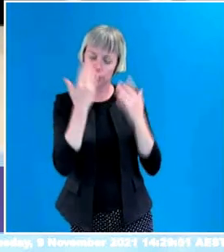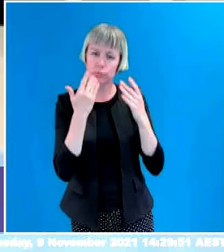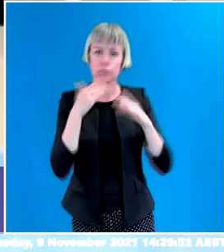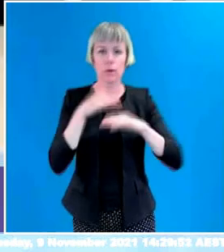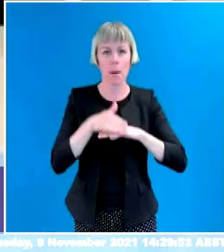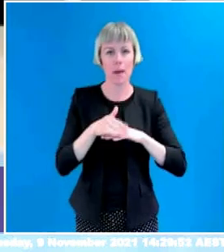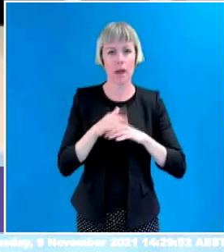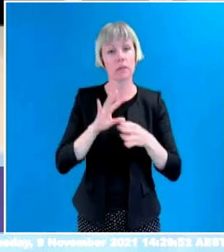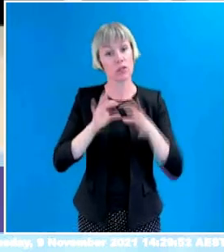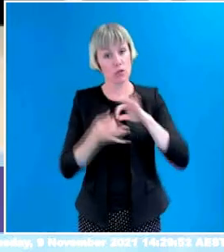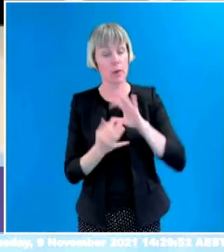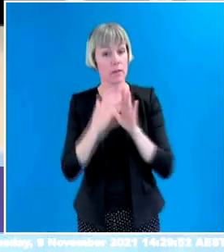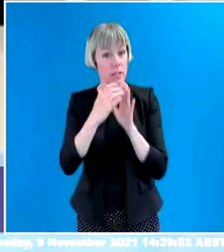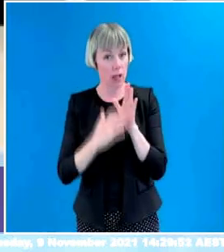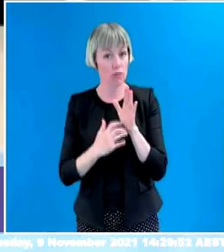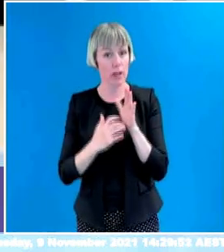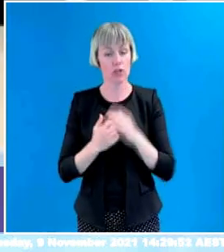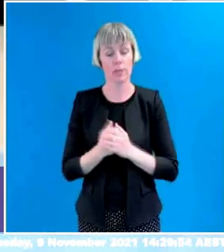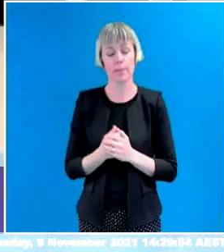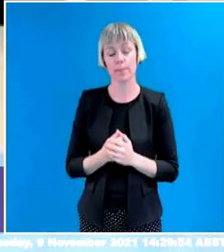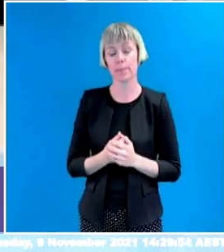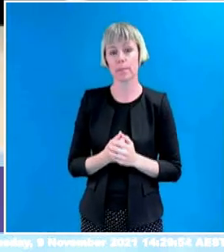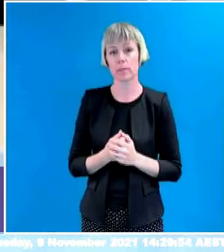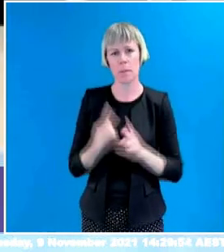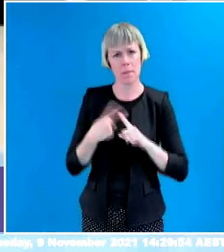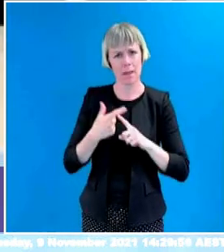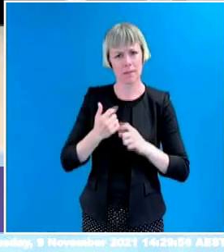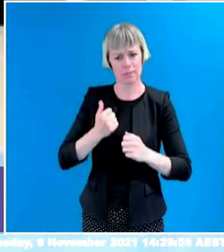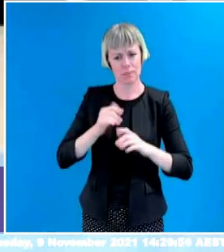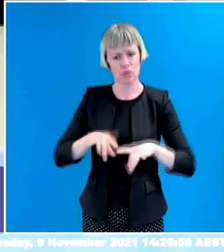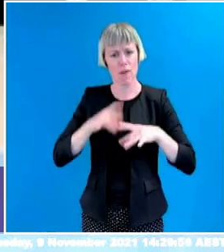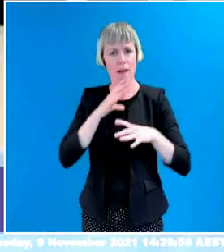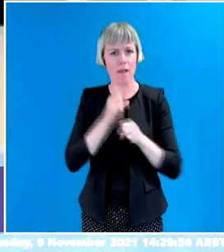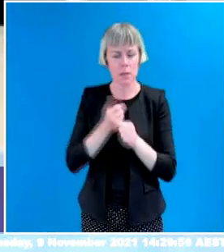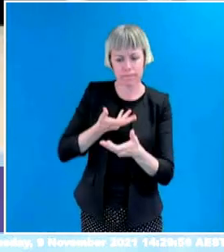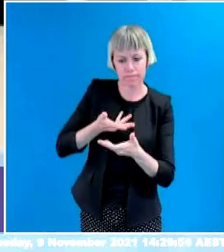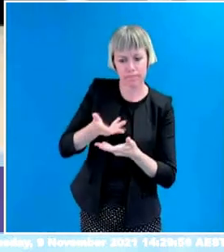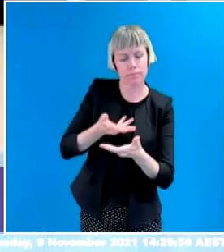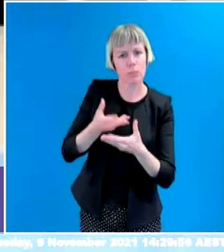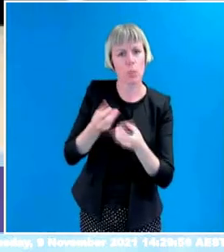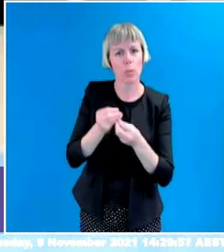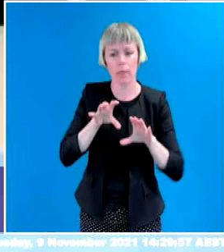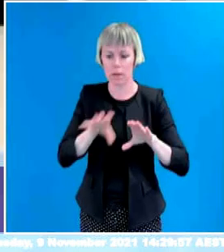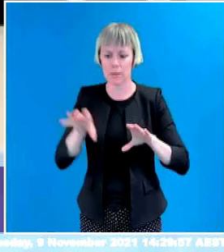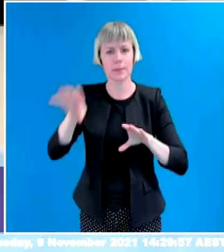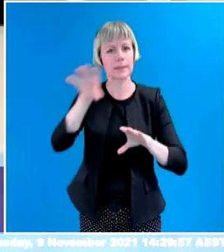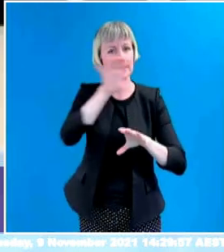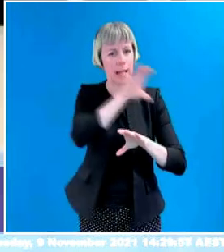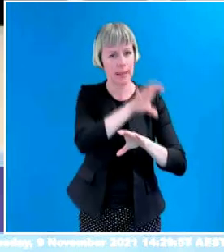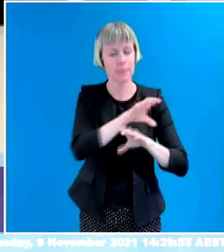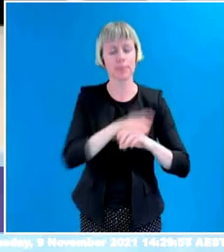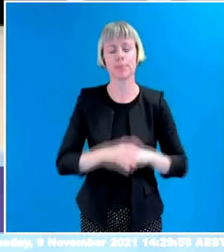states and territories. I don't think I would go so far as saying it met all the criteria that you